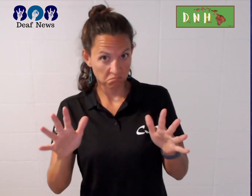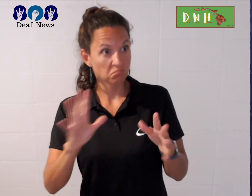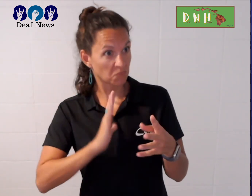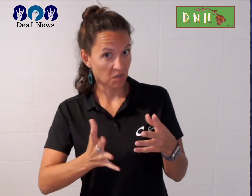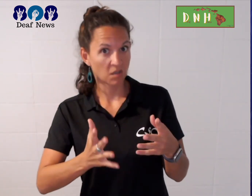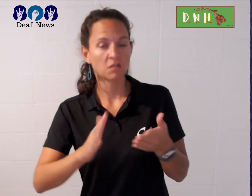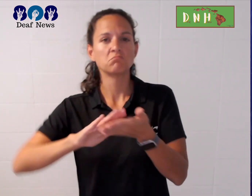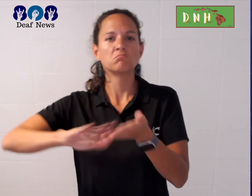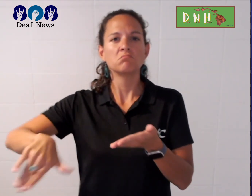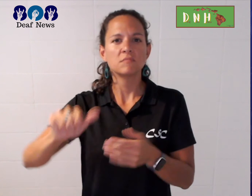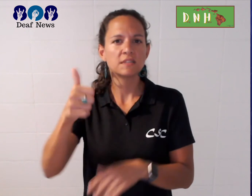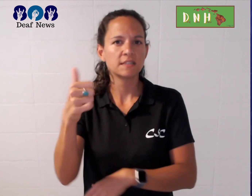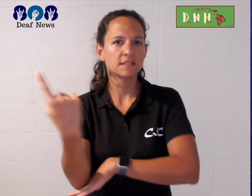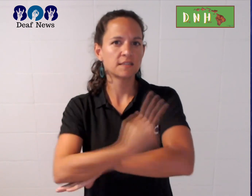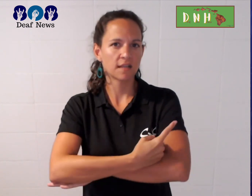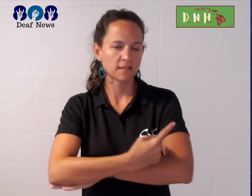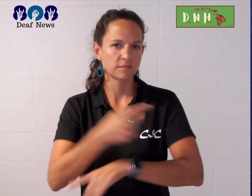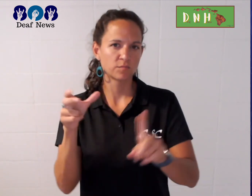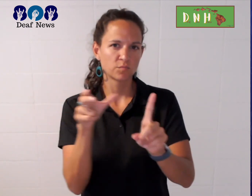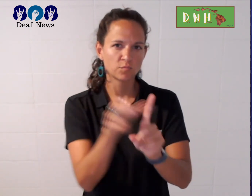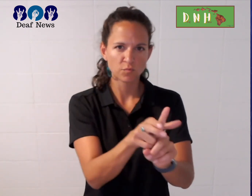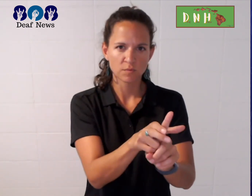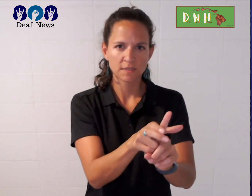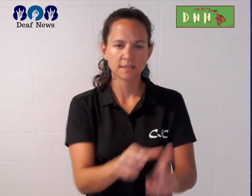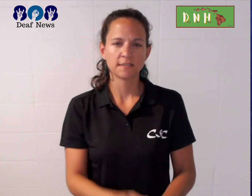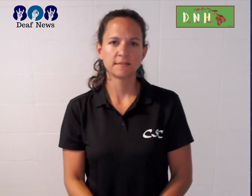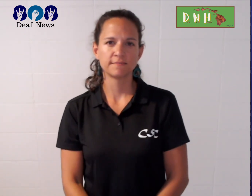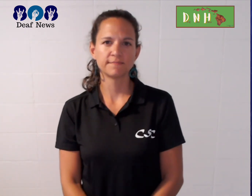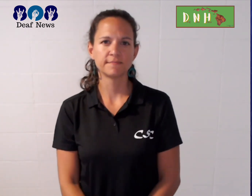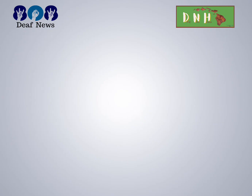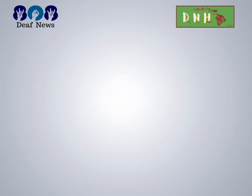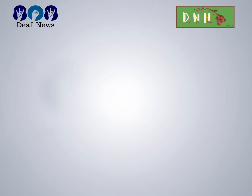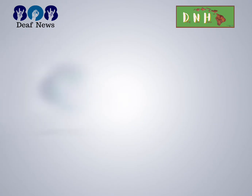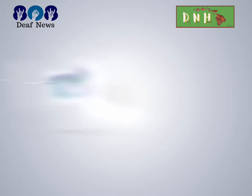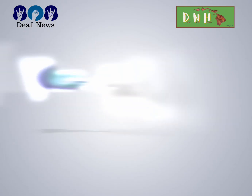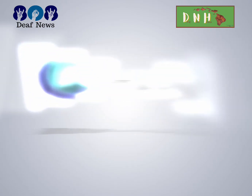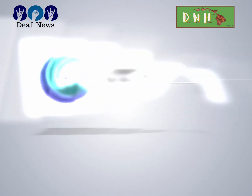If they had one of these they were excused from having to be quarantined for ten days.